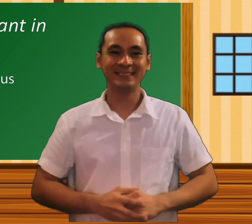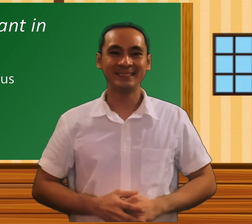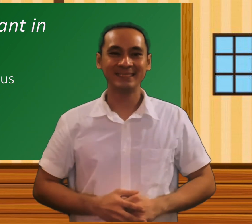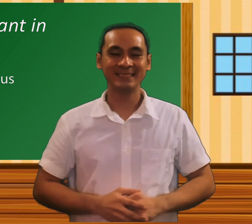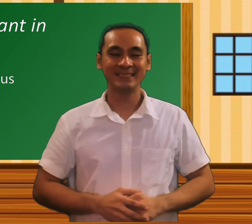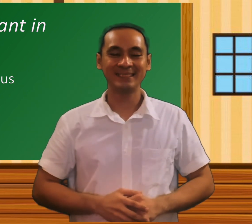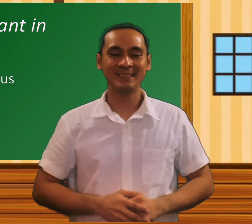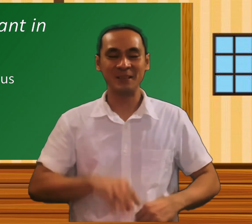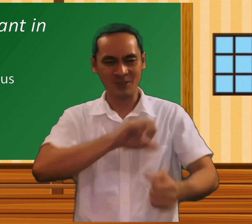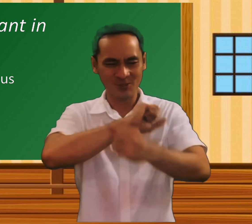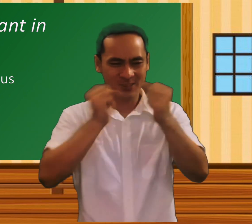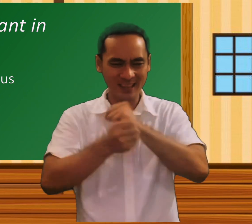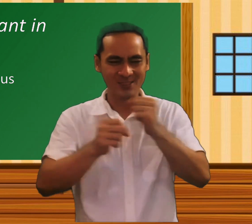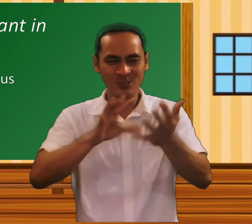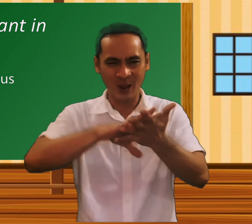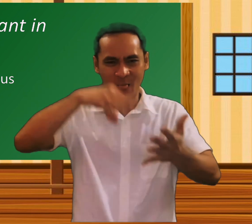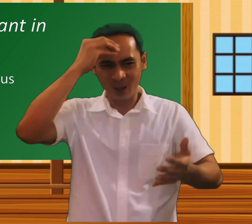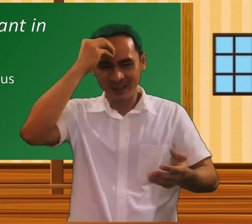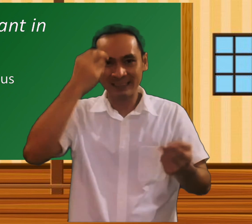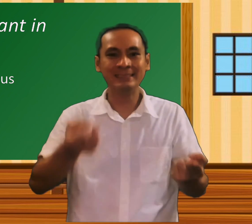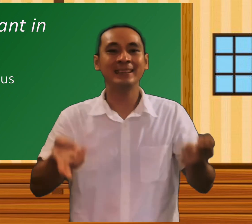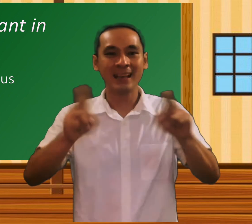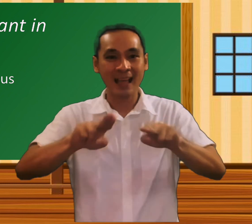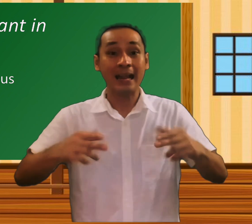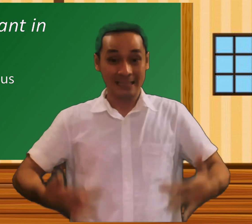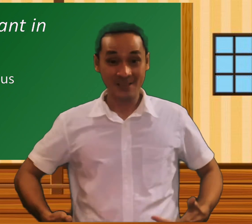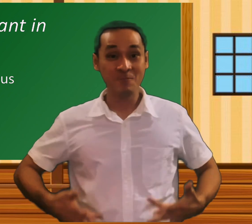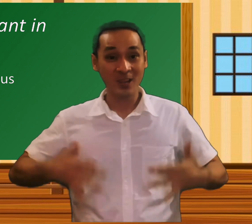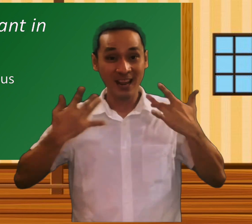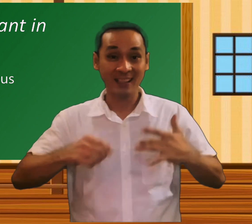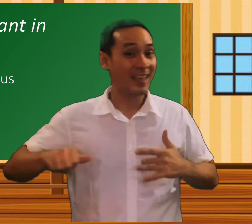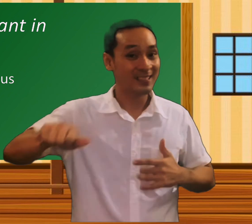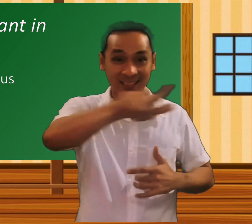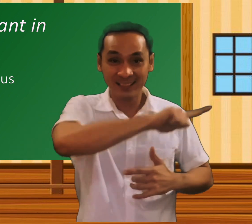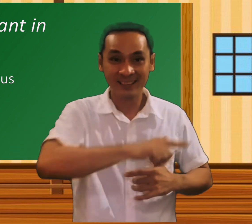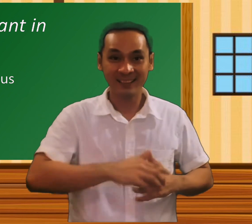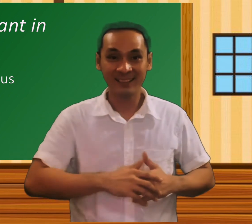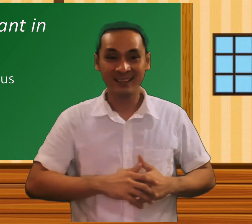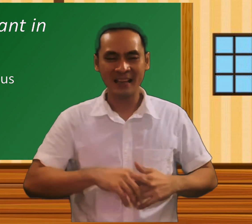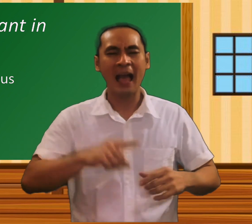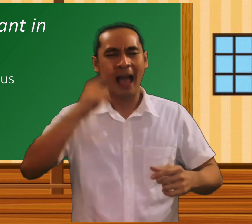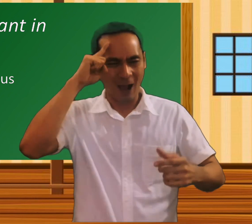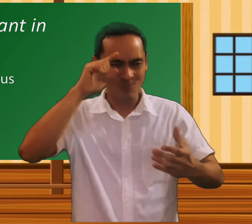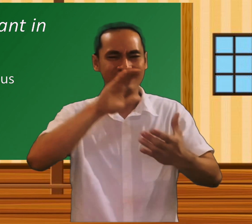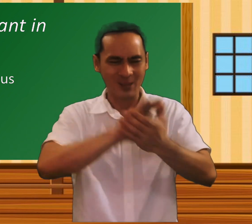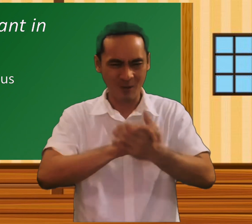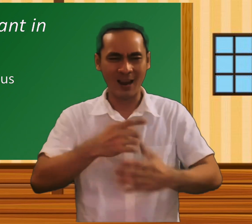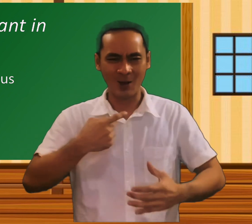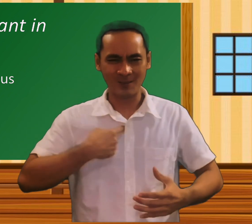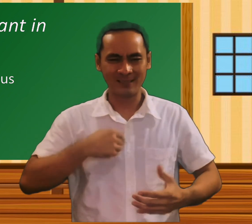change and learning occur throughout our lives and i believe that learning never stops